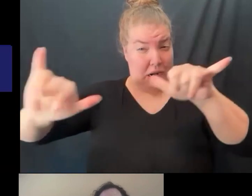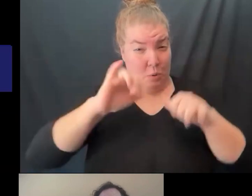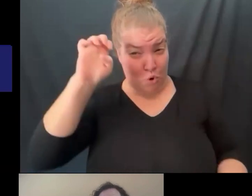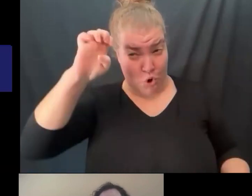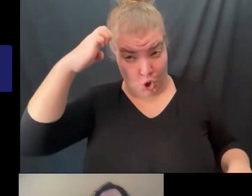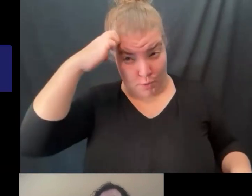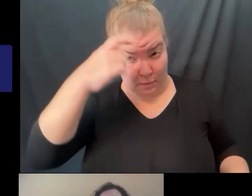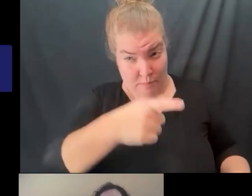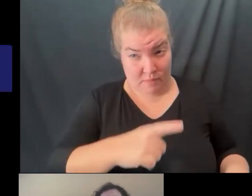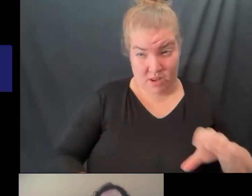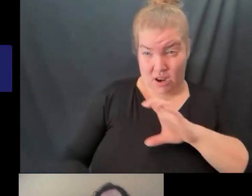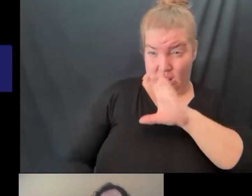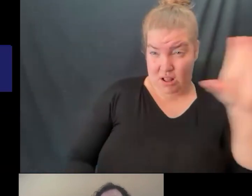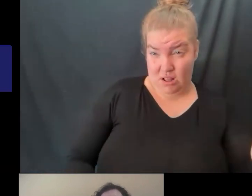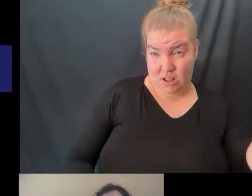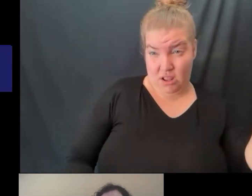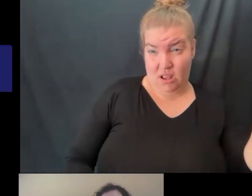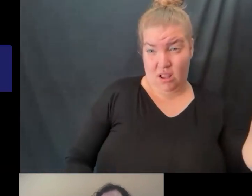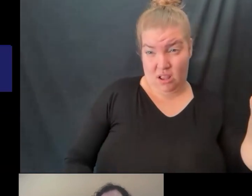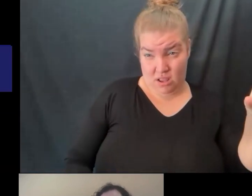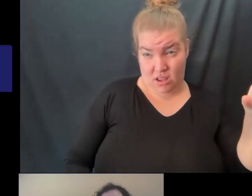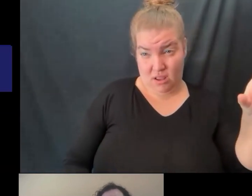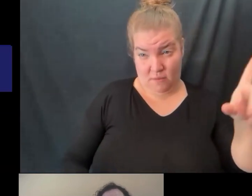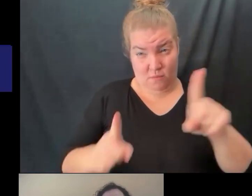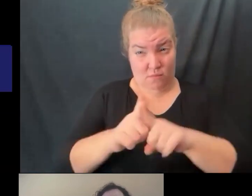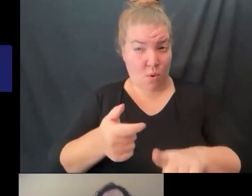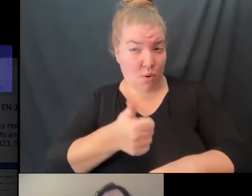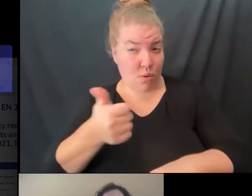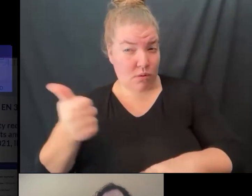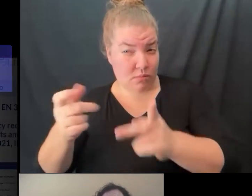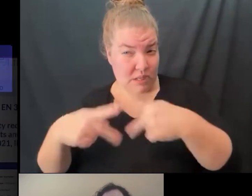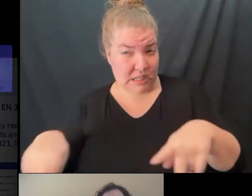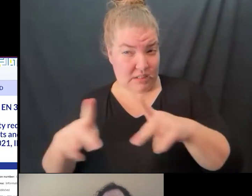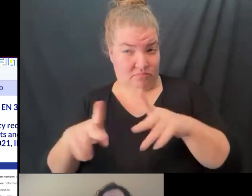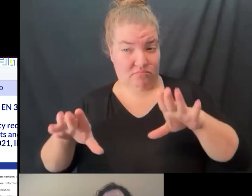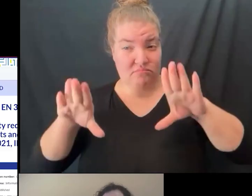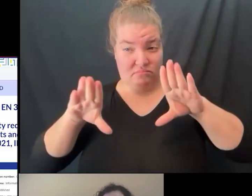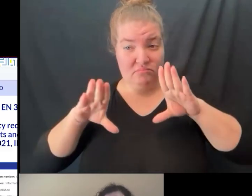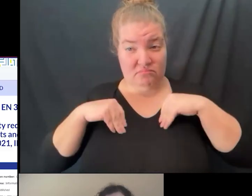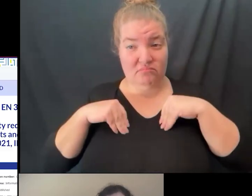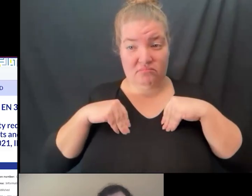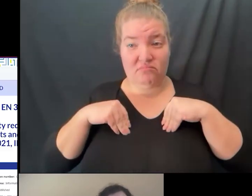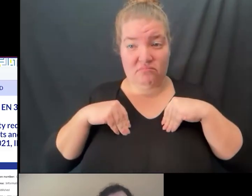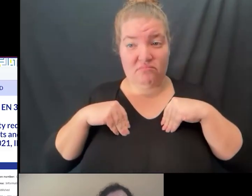that the EU embraced and Canada has embraced and other regions have embraced. So we embraced it big.